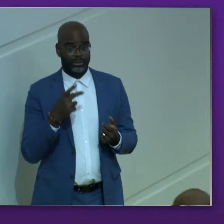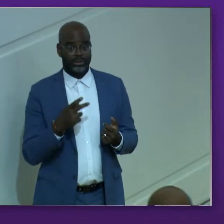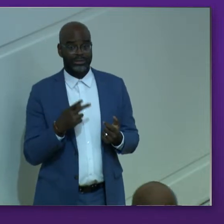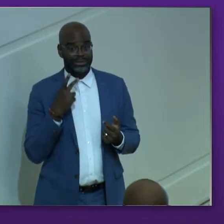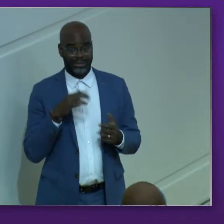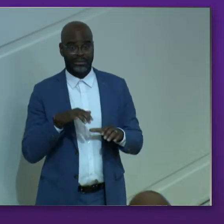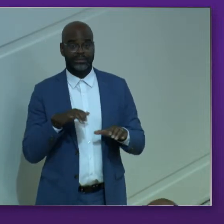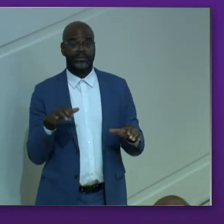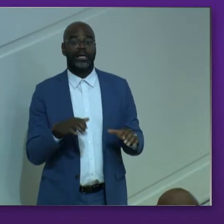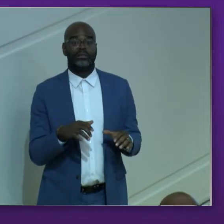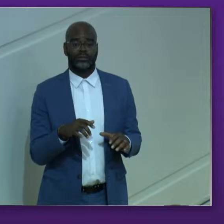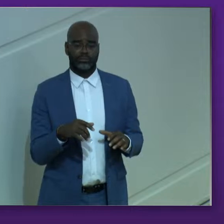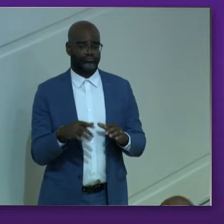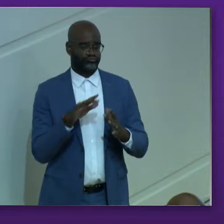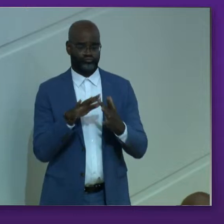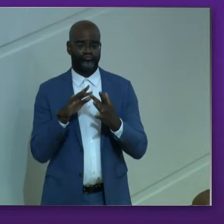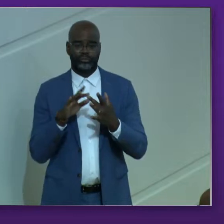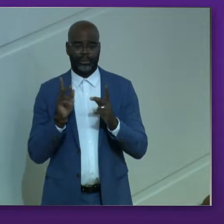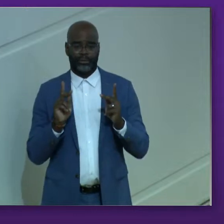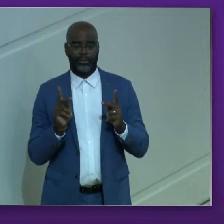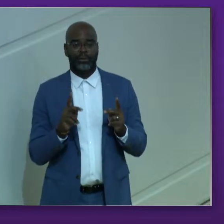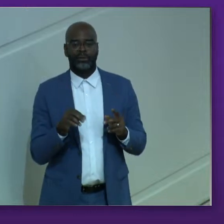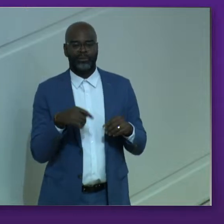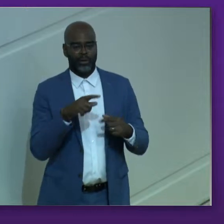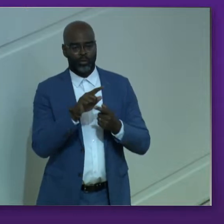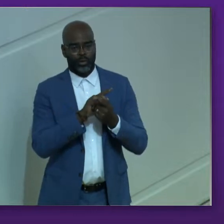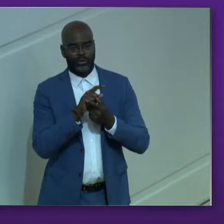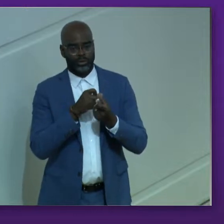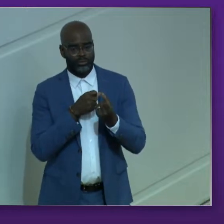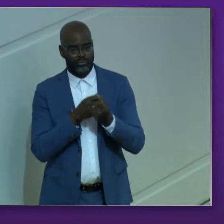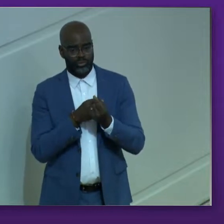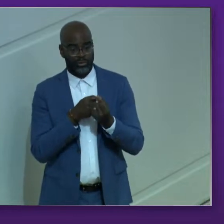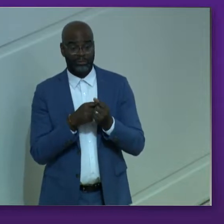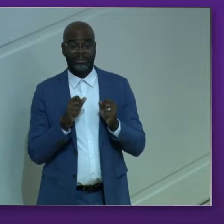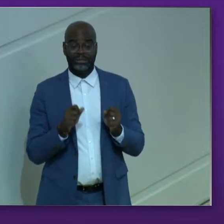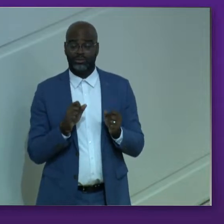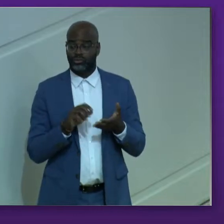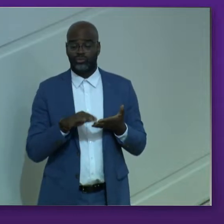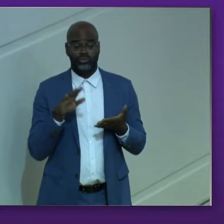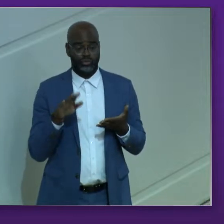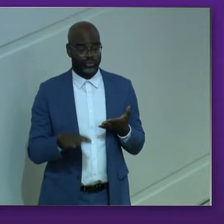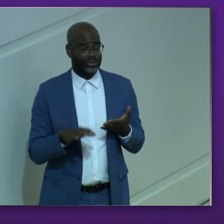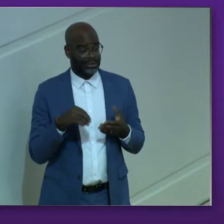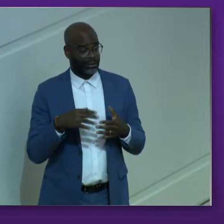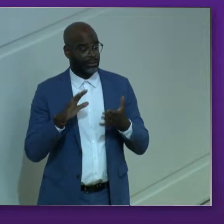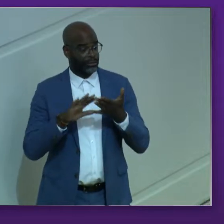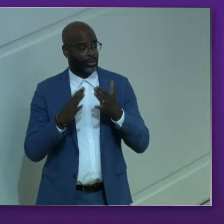HAS A COMMITMENT TO EXCELLENCE AND ADAPTABILITY SHINING